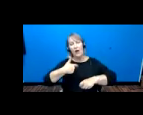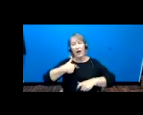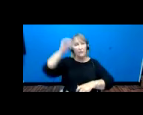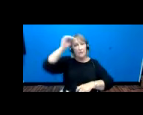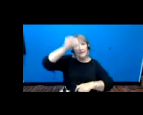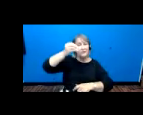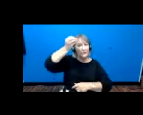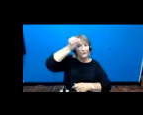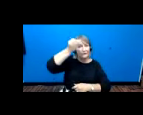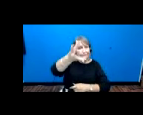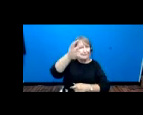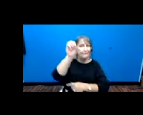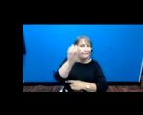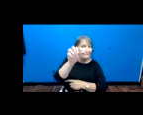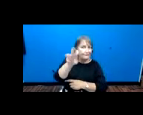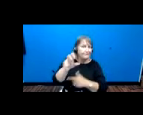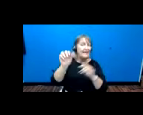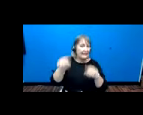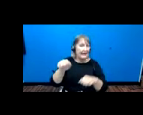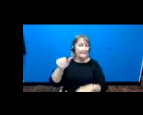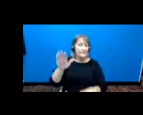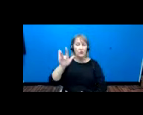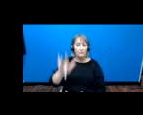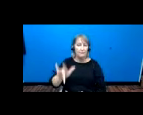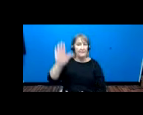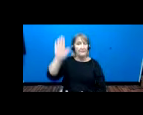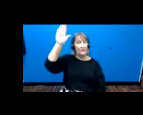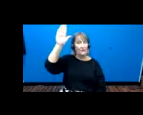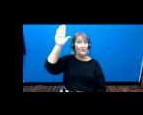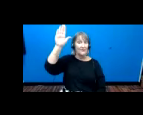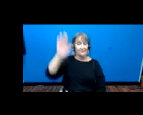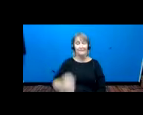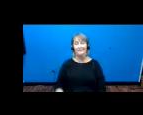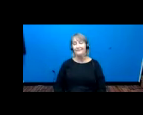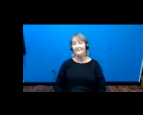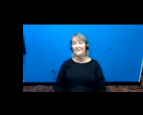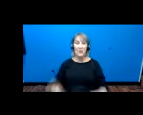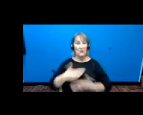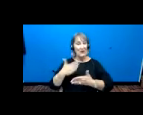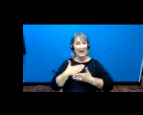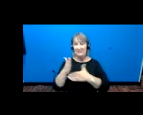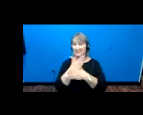So again, just excited that you all are on with us, and just looking forward to sharing more information.